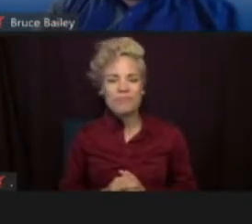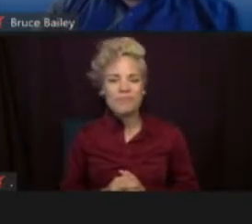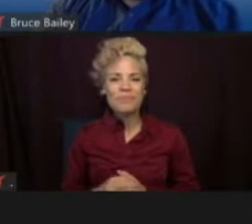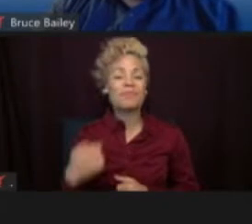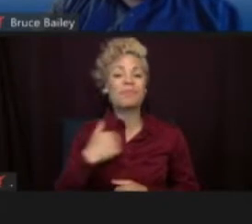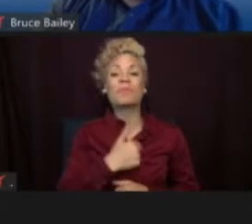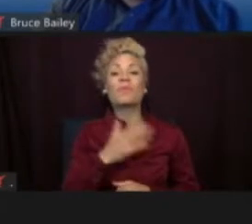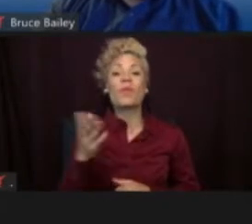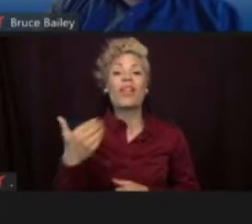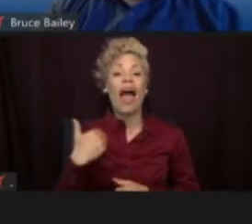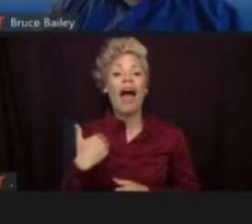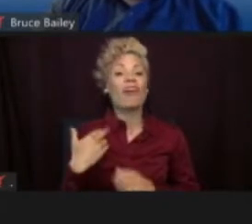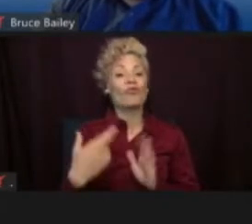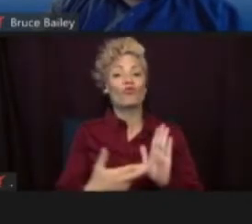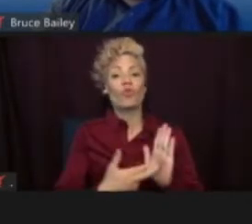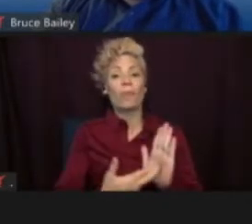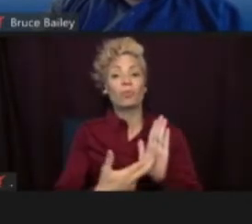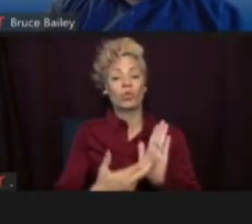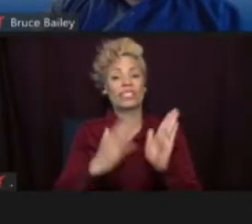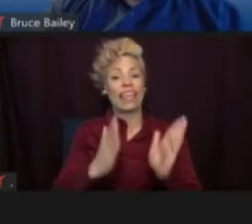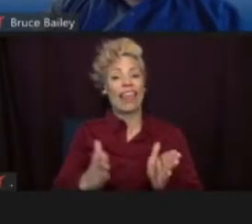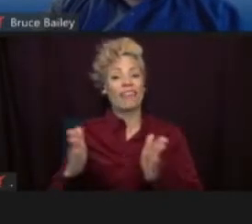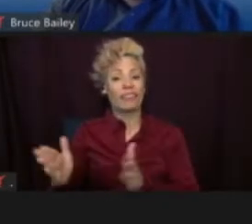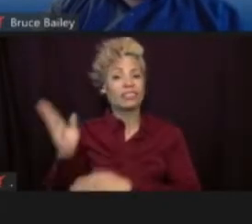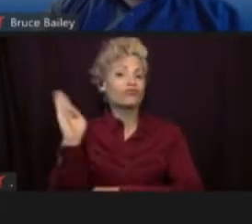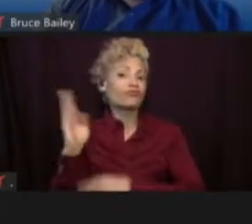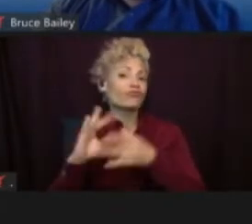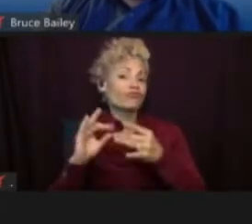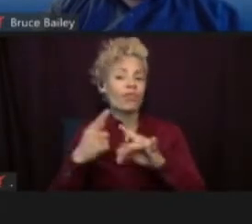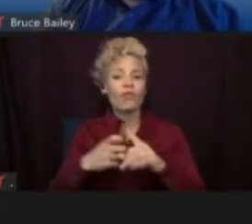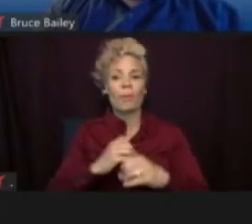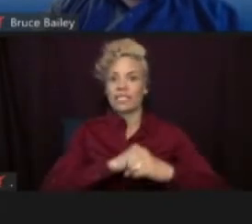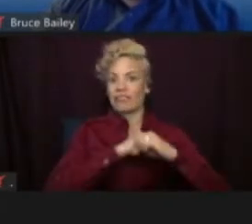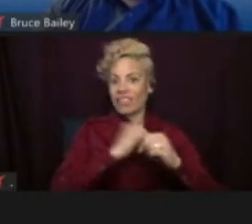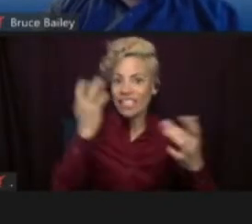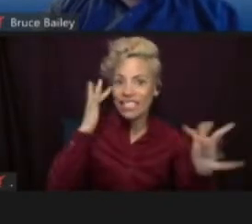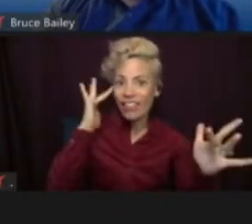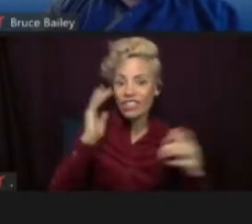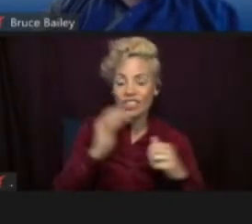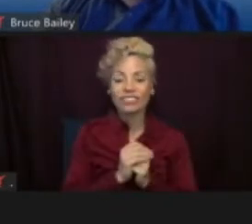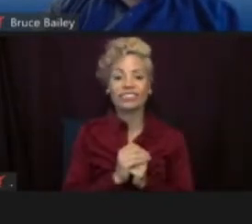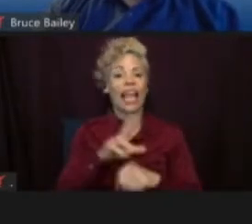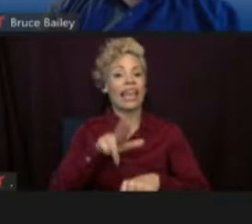from the Defense Intelligence Agency, the National Security Agency,